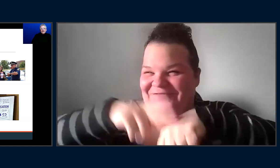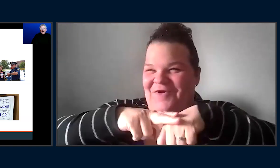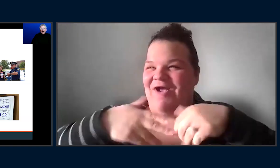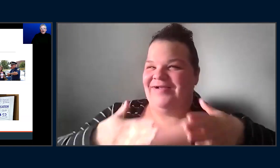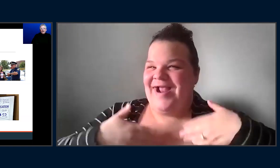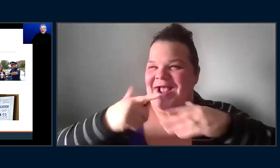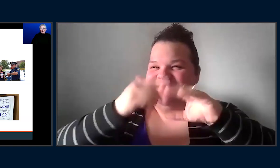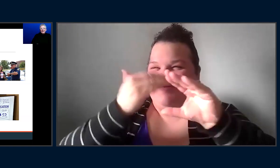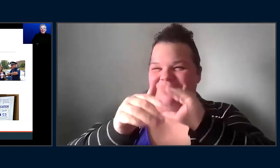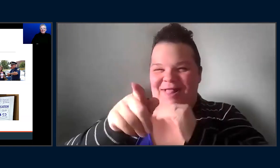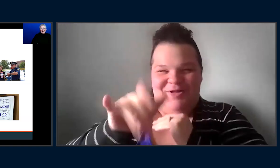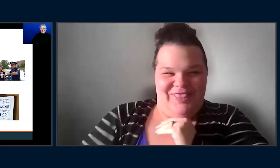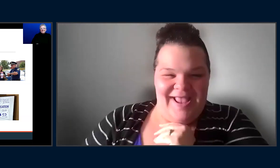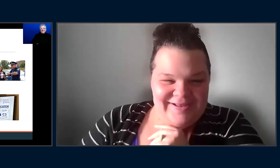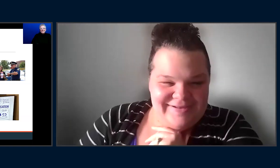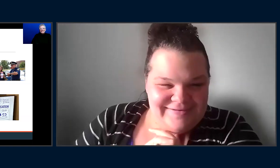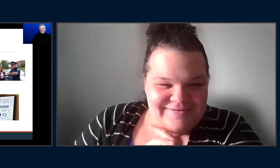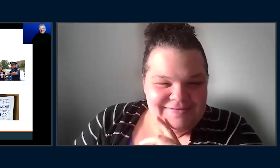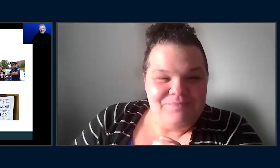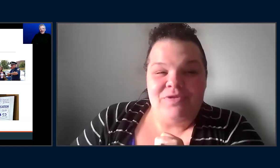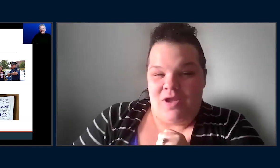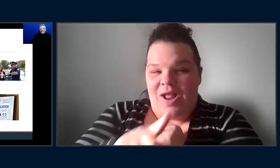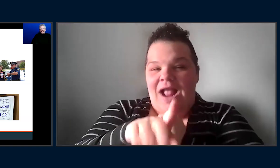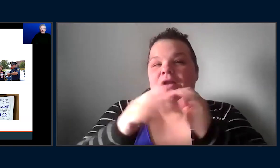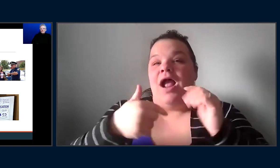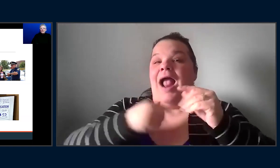Yes, Claudette. Visor card. Uh-huh. Yes.